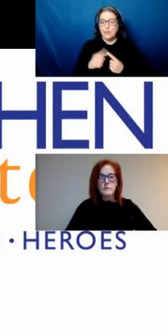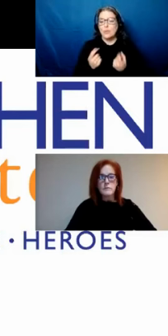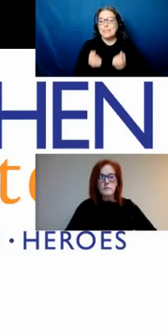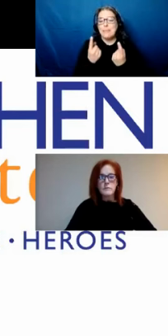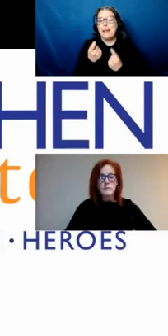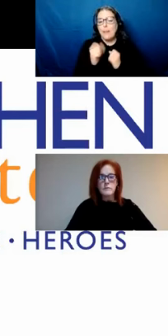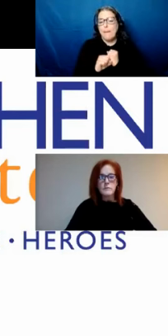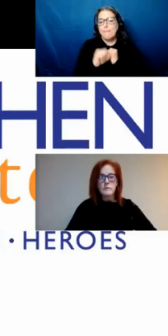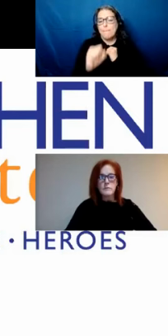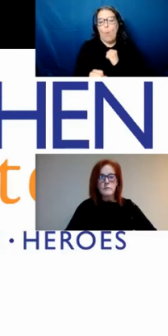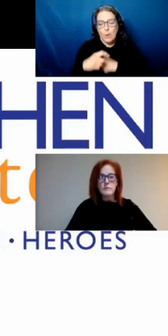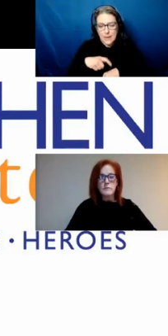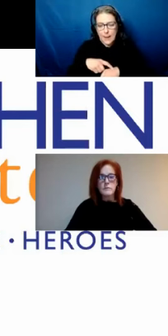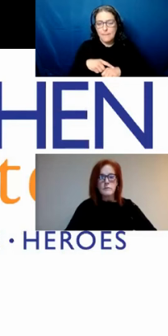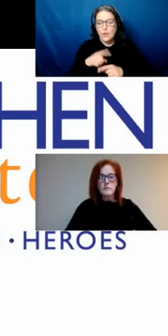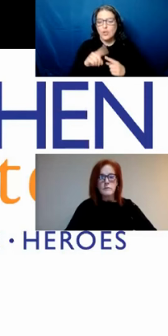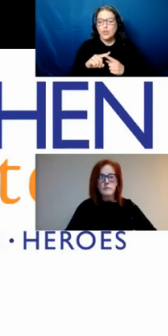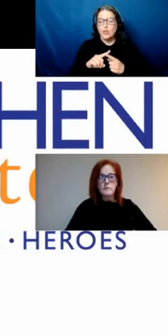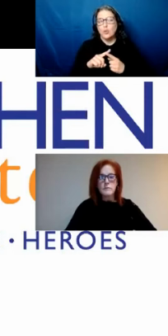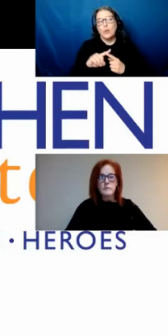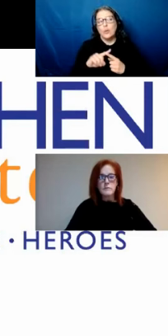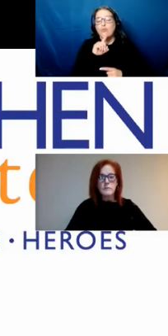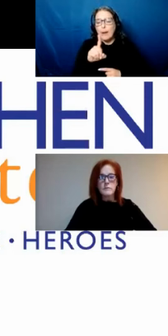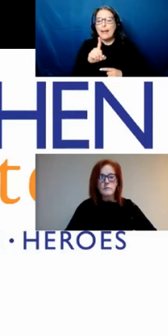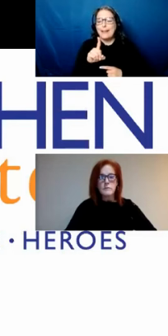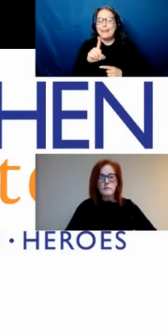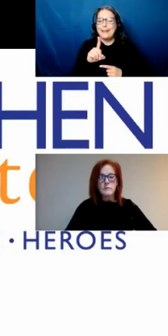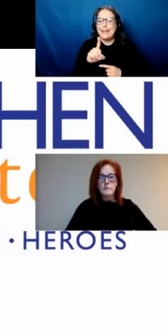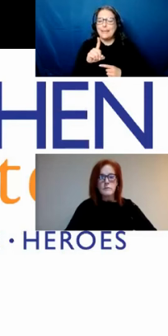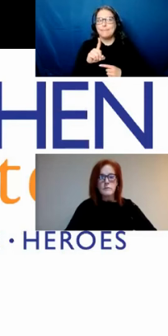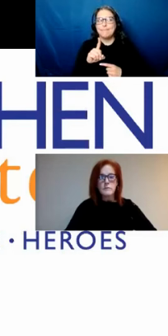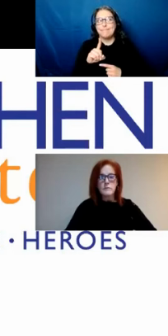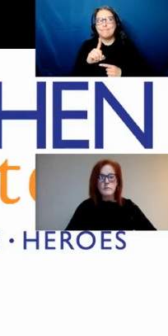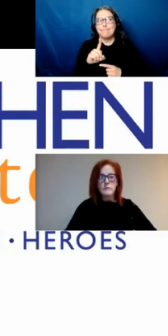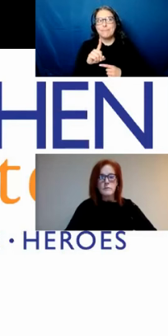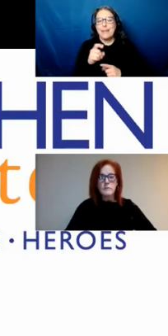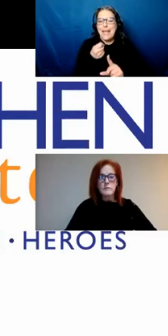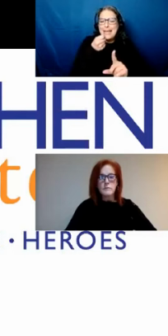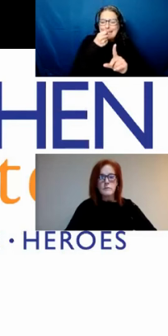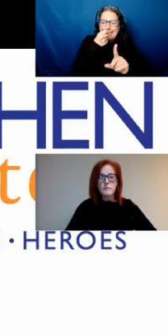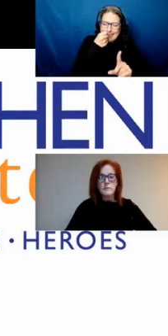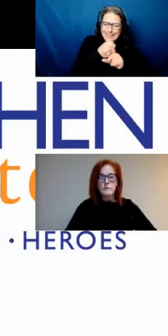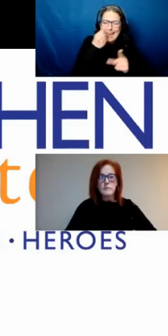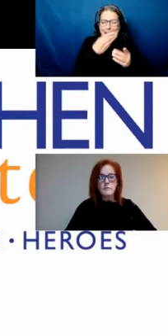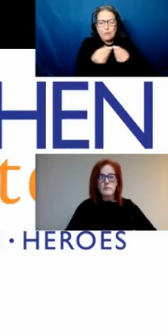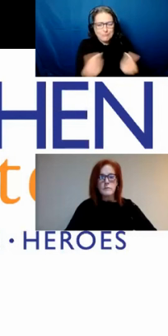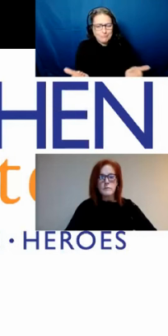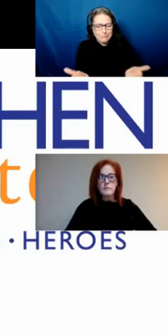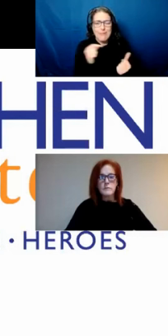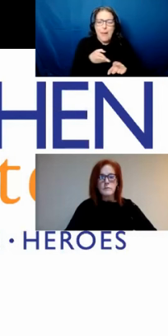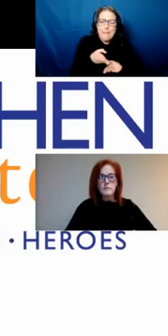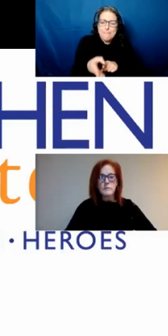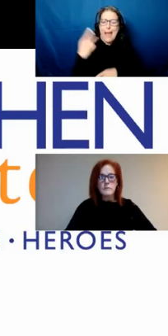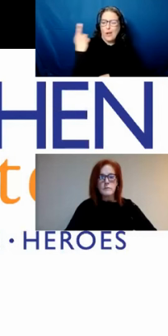So the Siena Francis House, why - Wyatt, go to the next slide. Siena Francis House has our large ester shelter capacity in the community with 360 beds for men, and 104 for women, and those are in separate dorms.